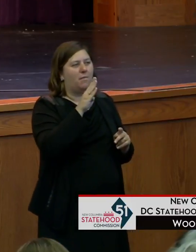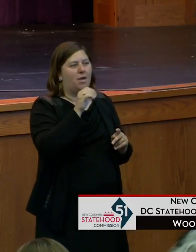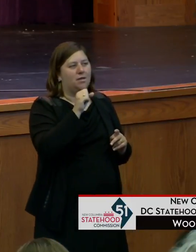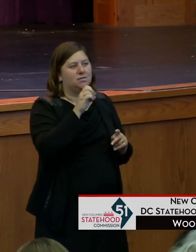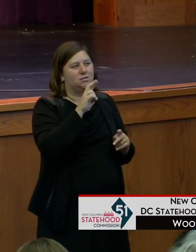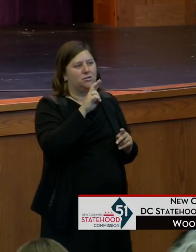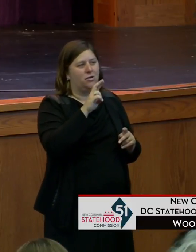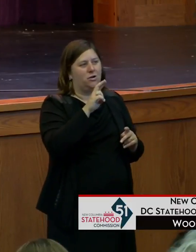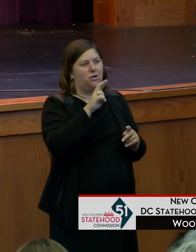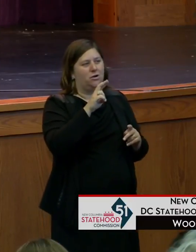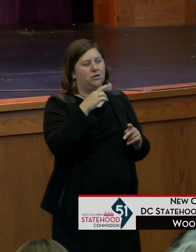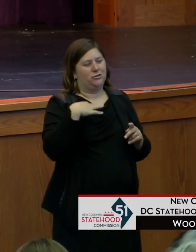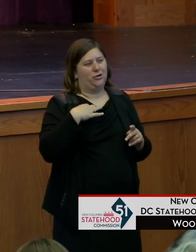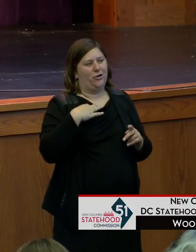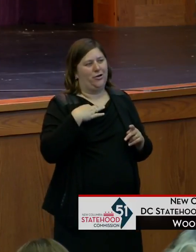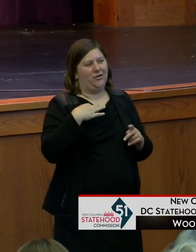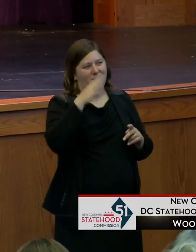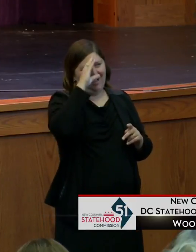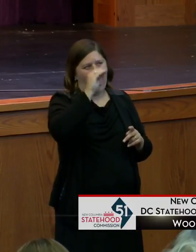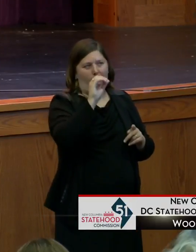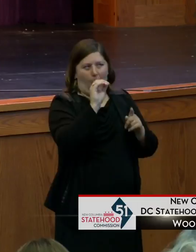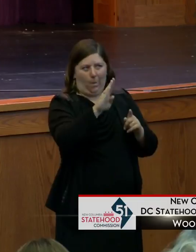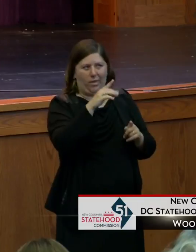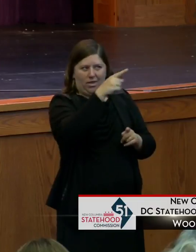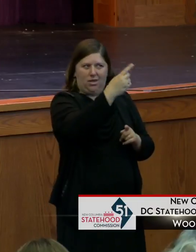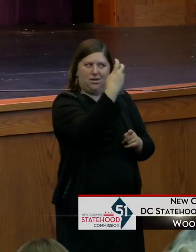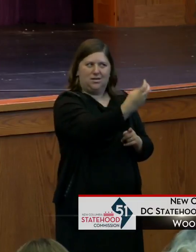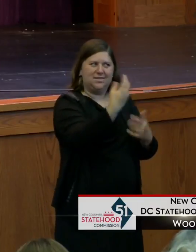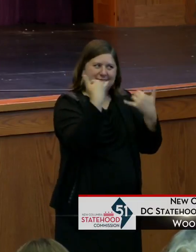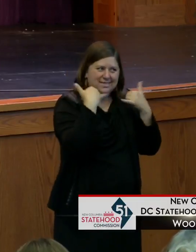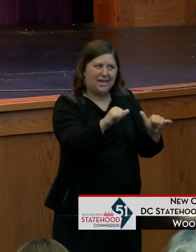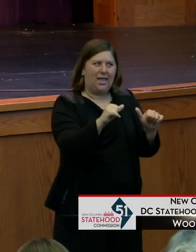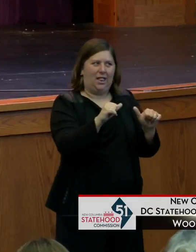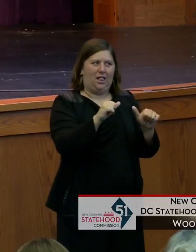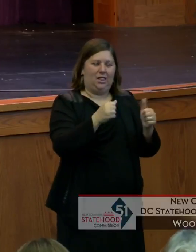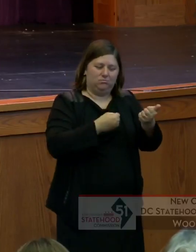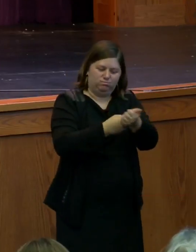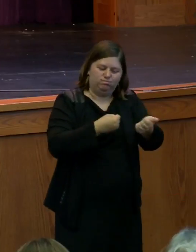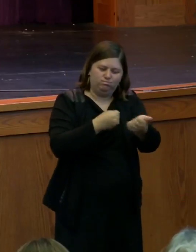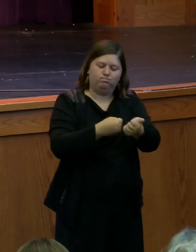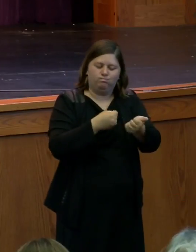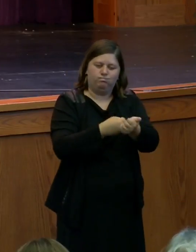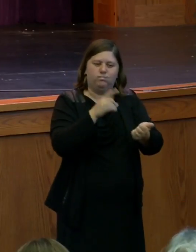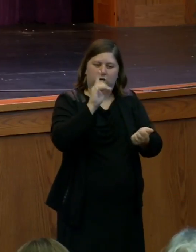ARE GOING TO CONTINUE TO BE AMBASSADORS FOLLOW D.C. STATEHOOD.